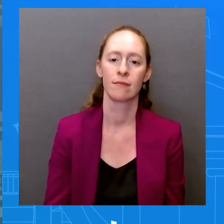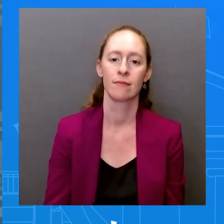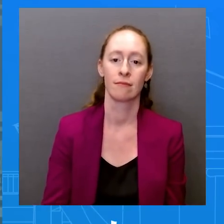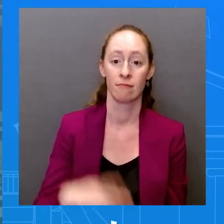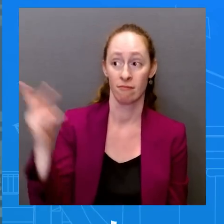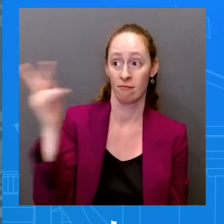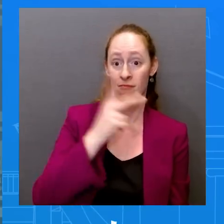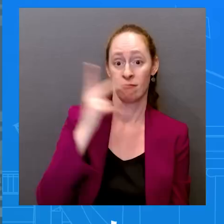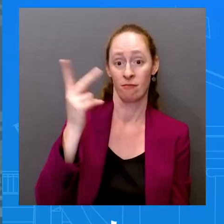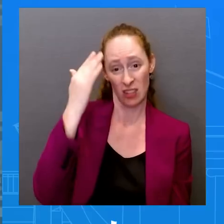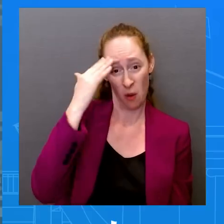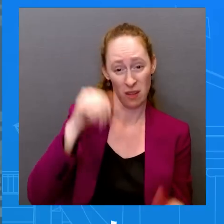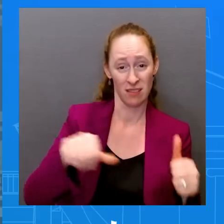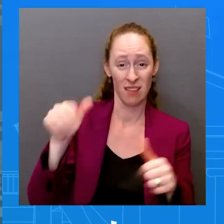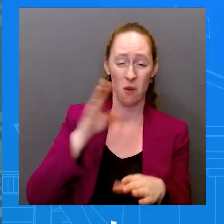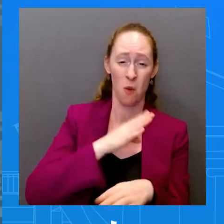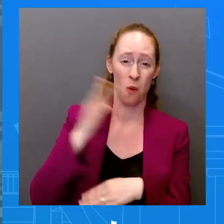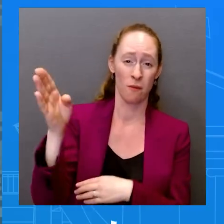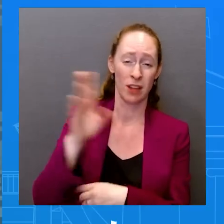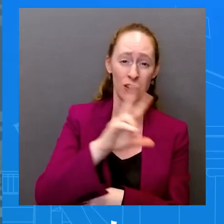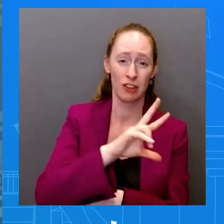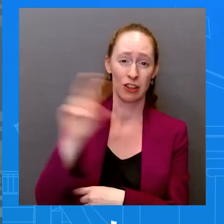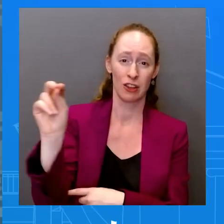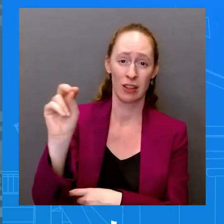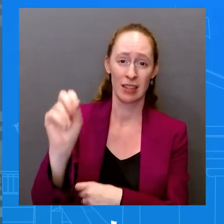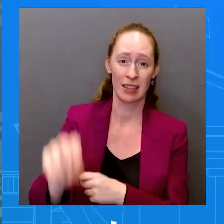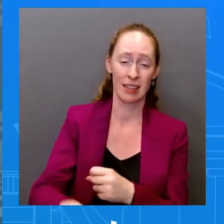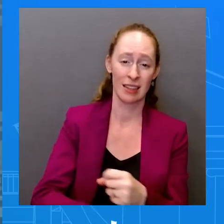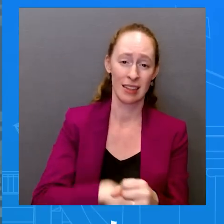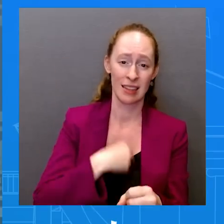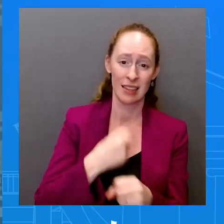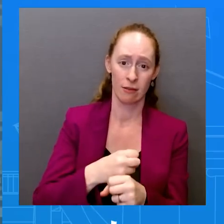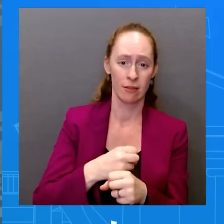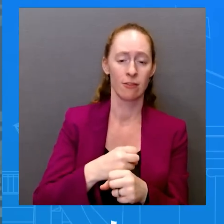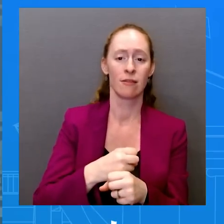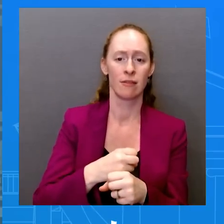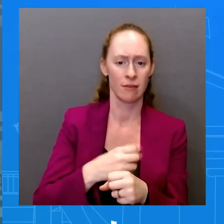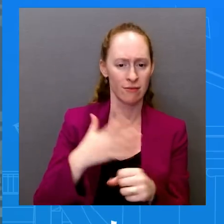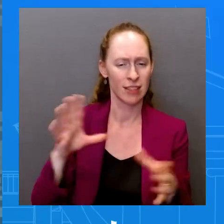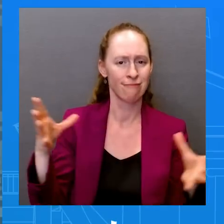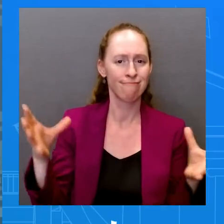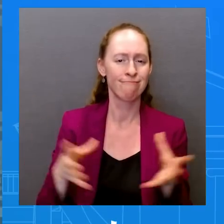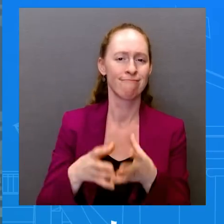once was in June of 2021 -- over the years, including, as I said, twice last year.